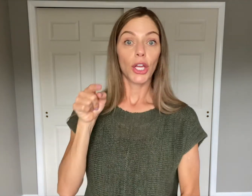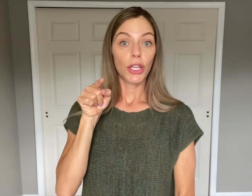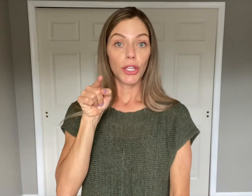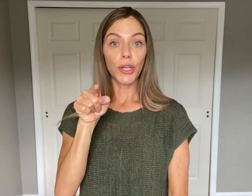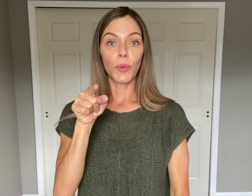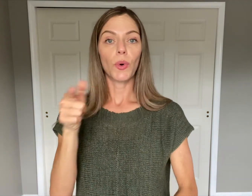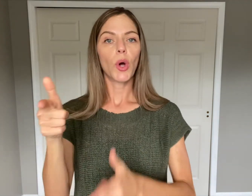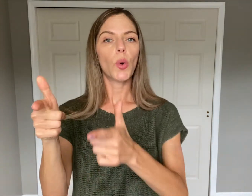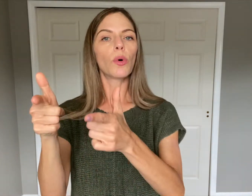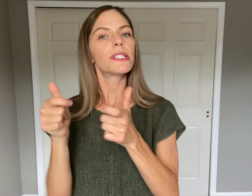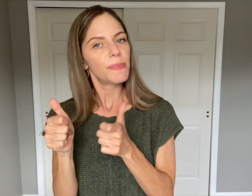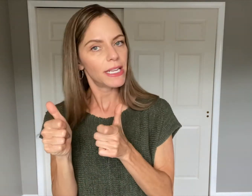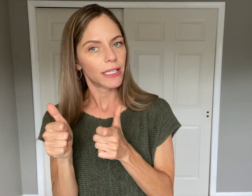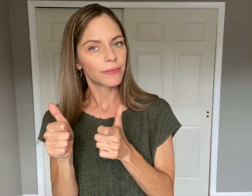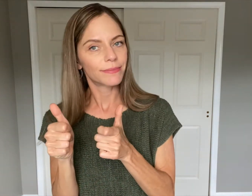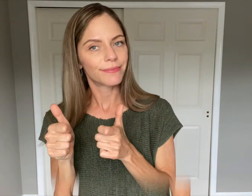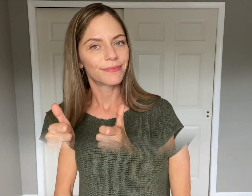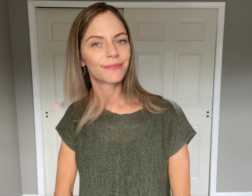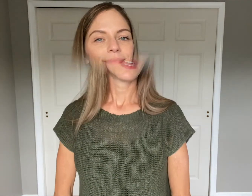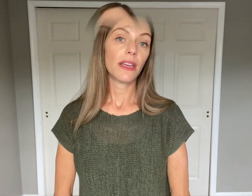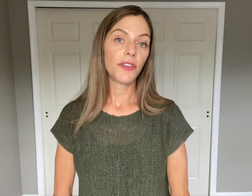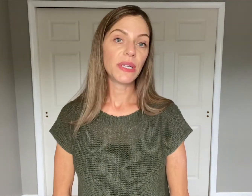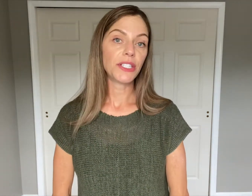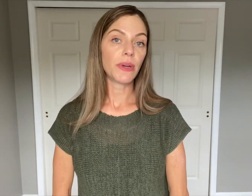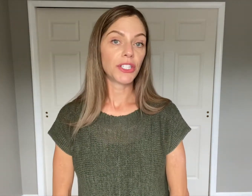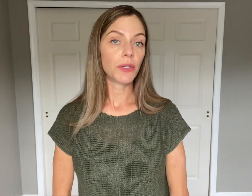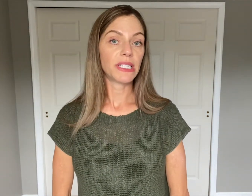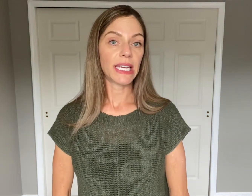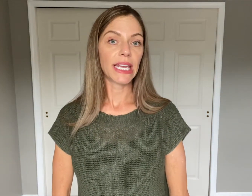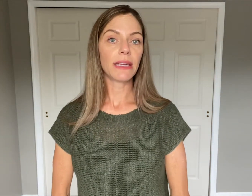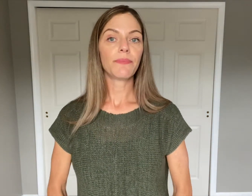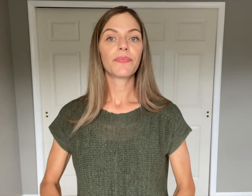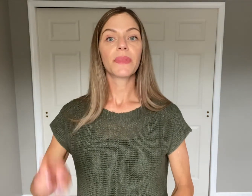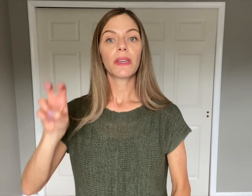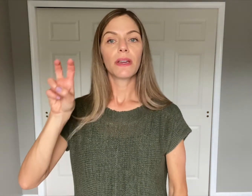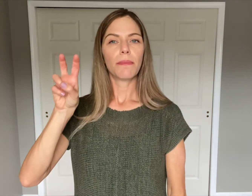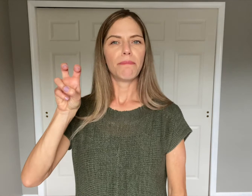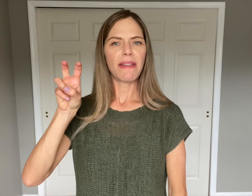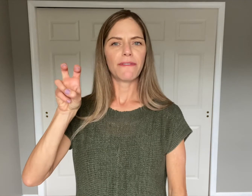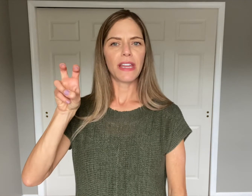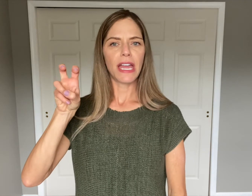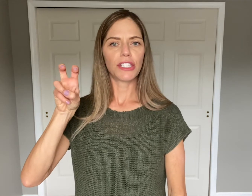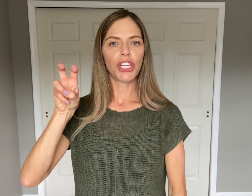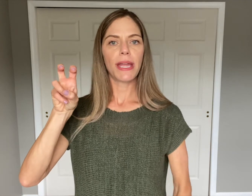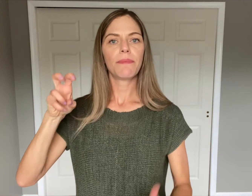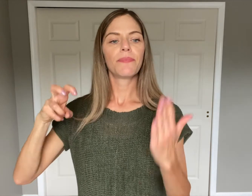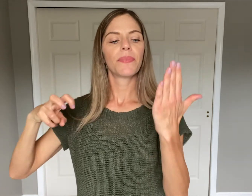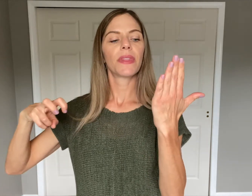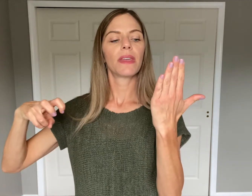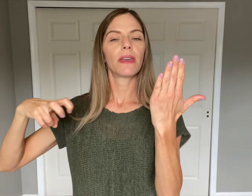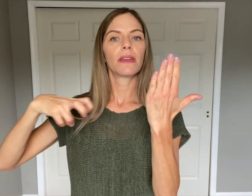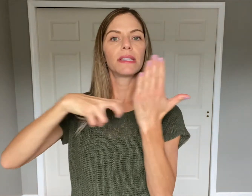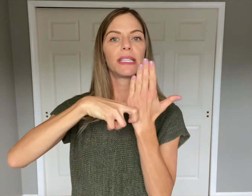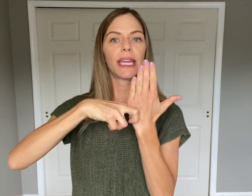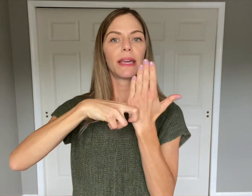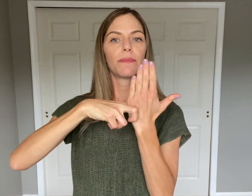"You were speeding." If you need to issue a TICKET. Bent "V" handshape. "Ticket"